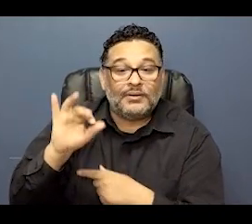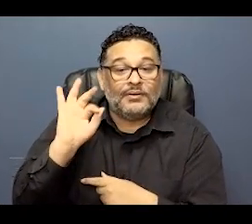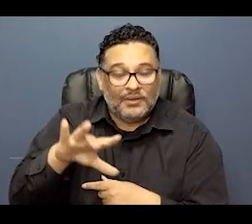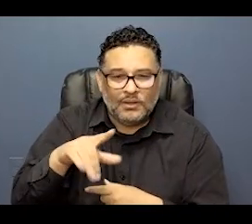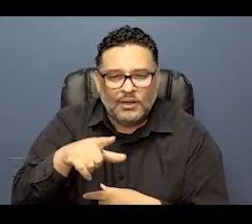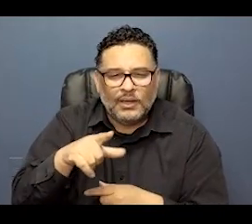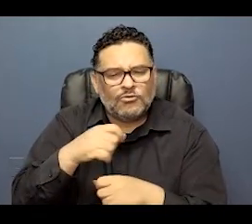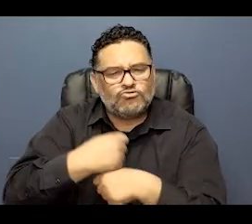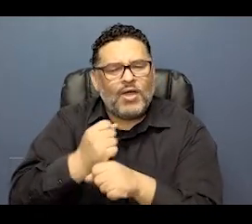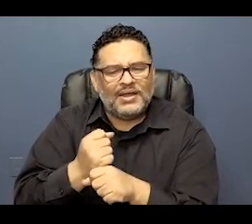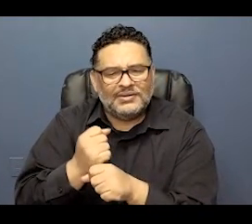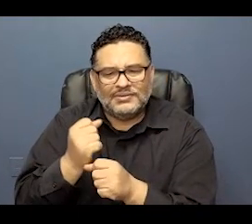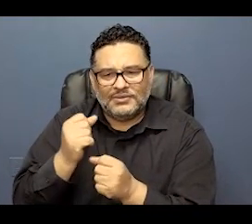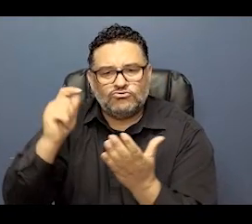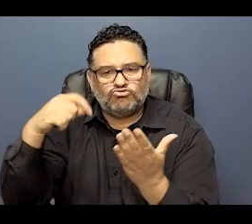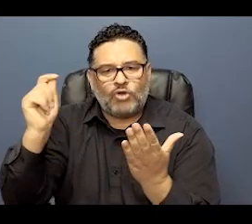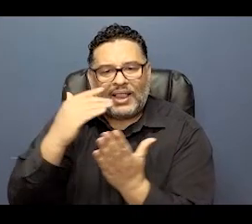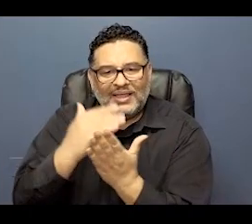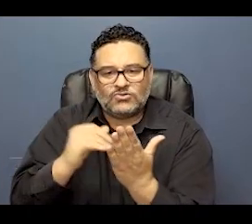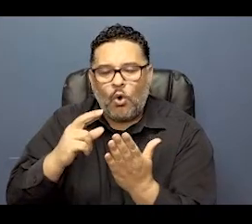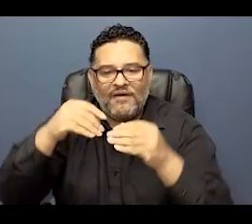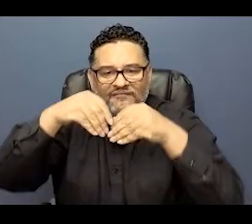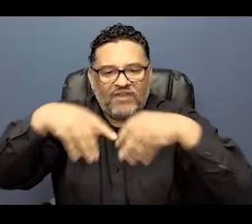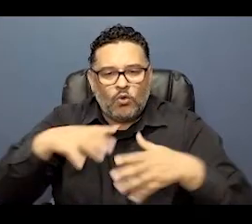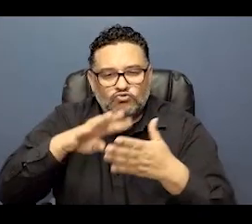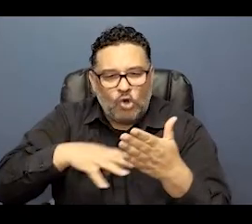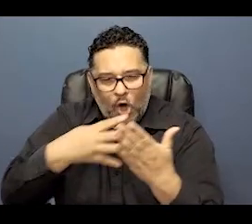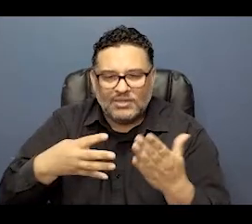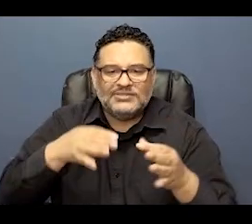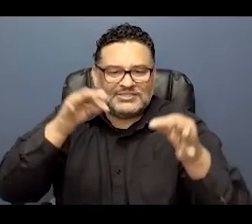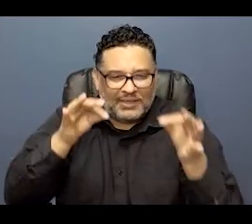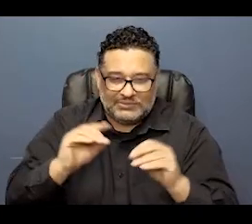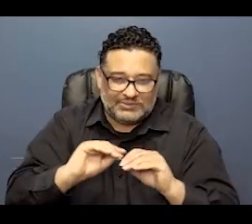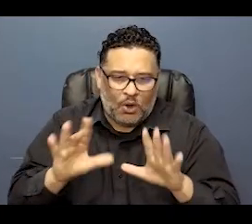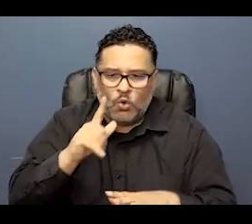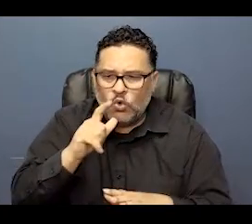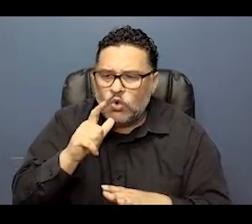consider creating a simple checklist or flow chart that spells out who collects what,